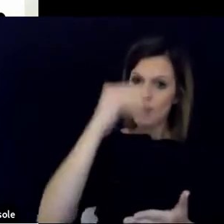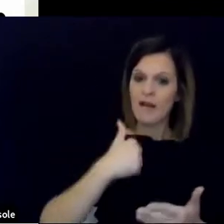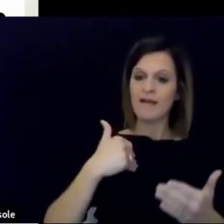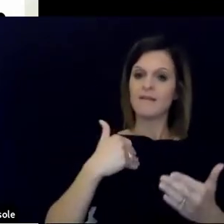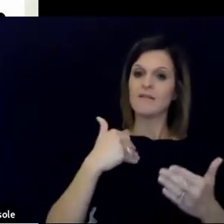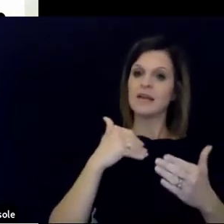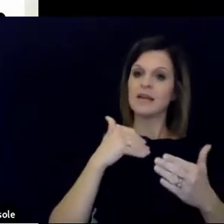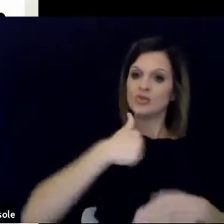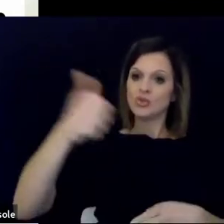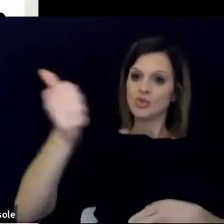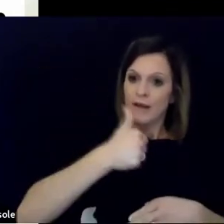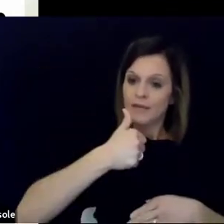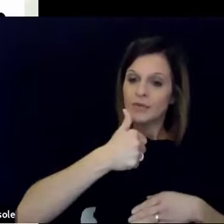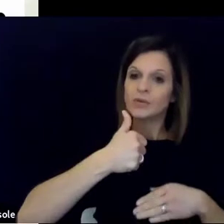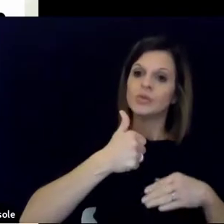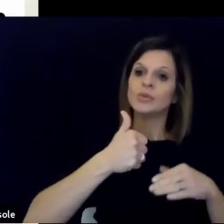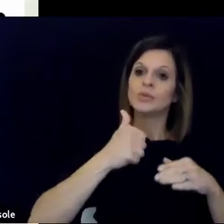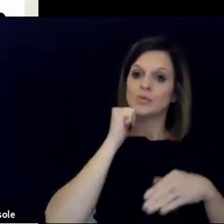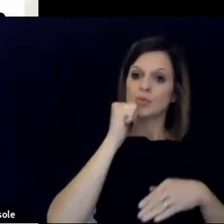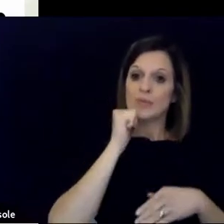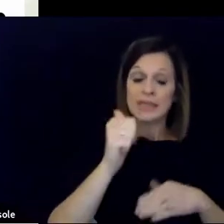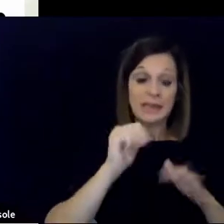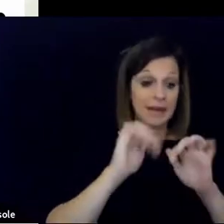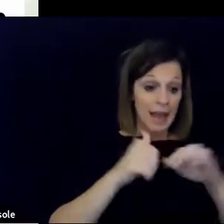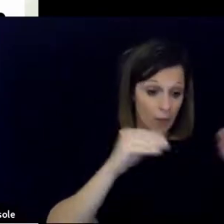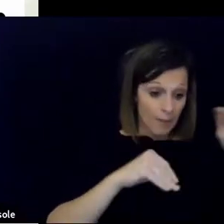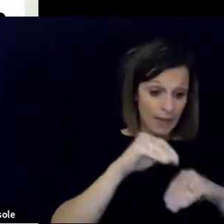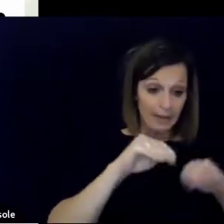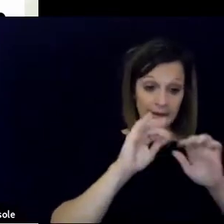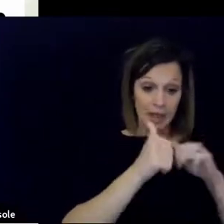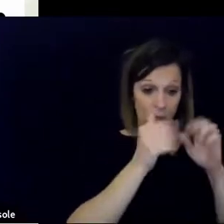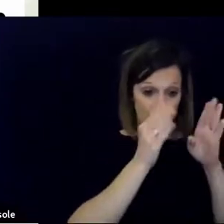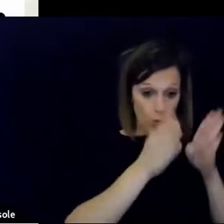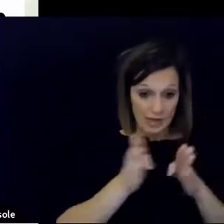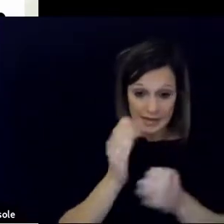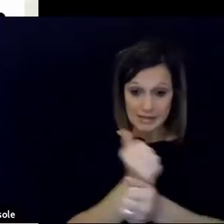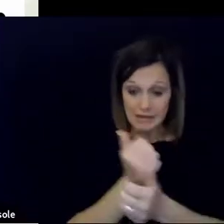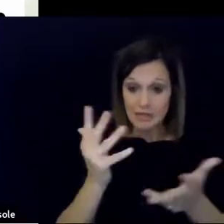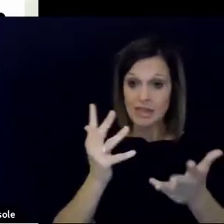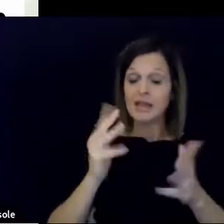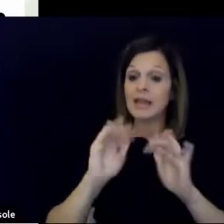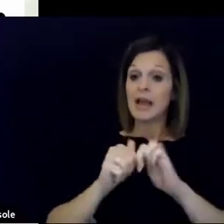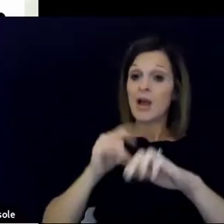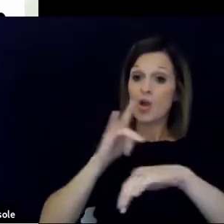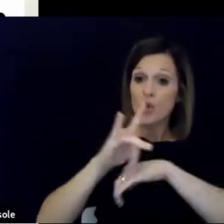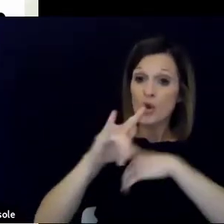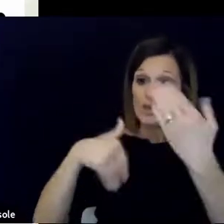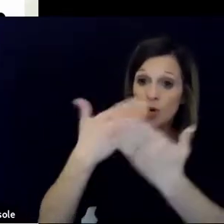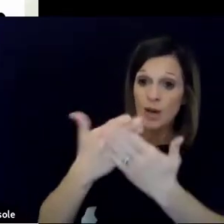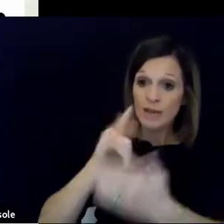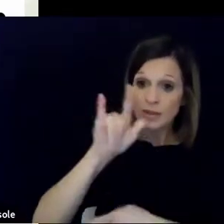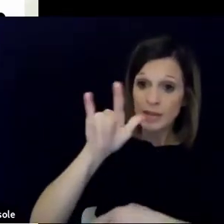in terms of how I pack, the way I organize my stuff, how early I get to the airport, what I do when I get to the airport.